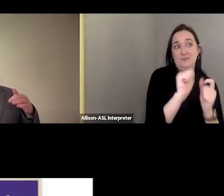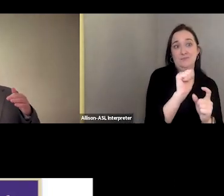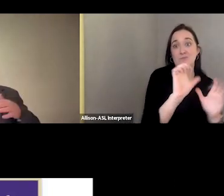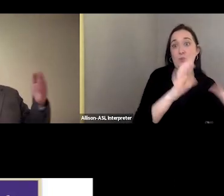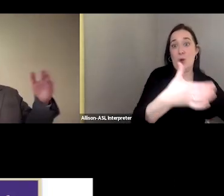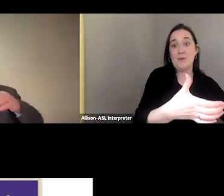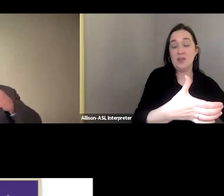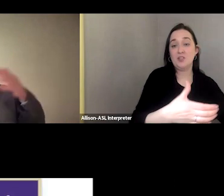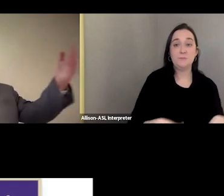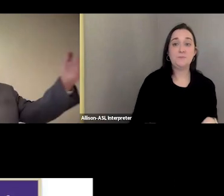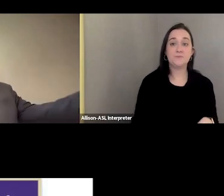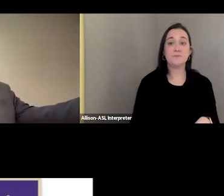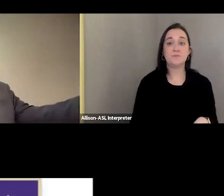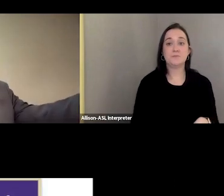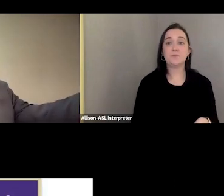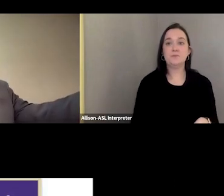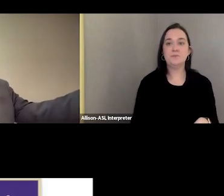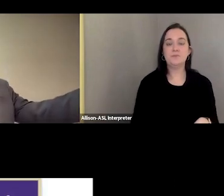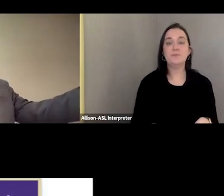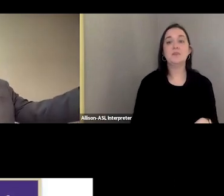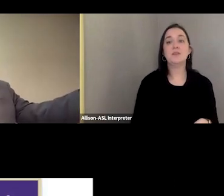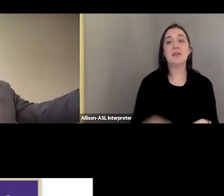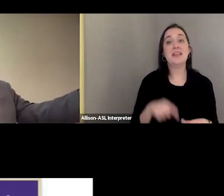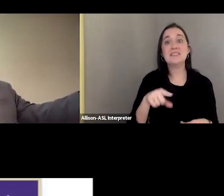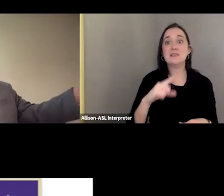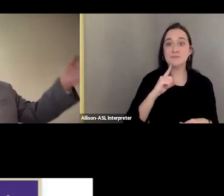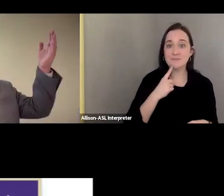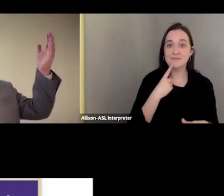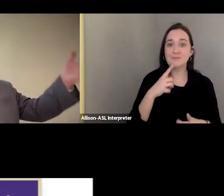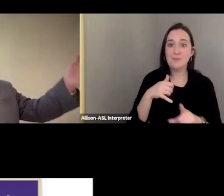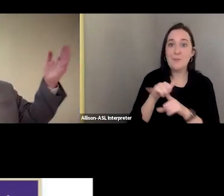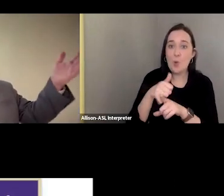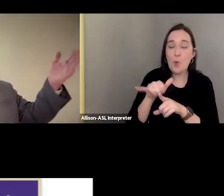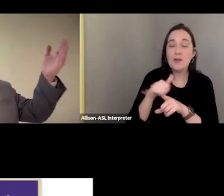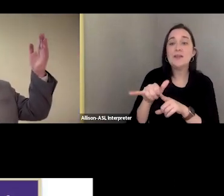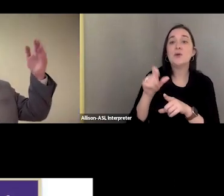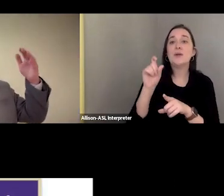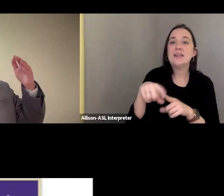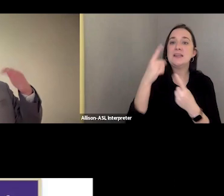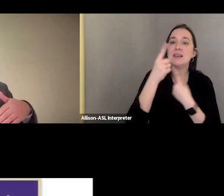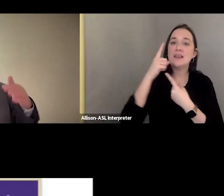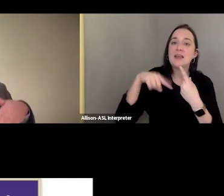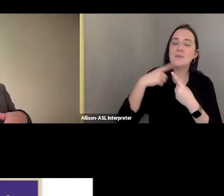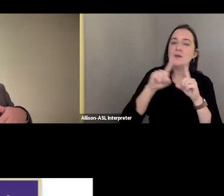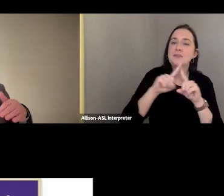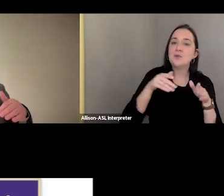And again, since this is currently really an unregulated area, we need to think about ways that we can kind of protect our students